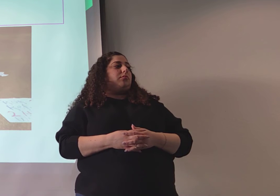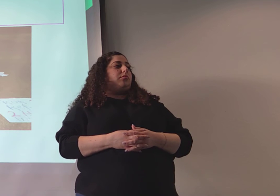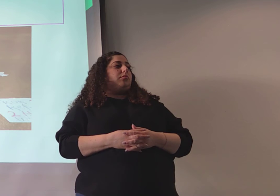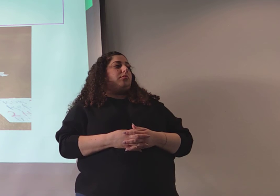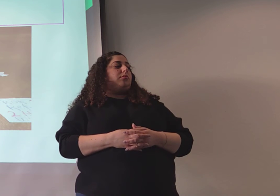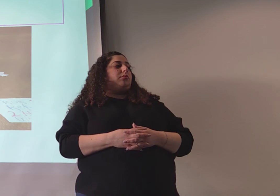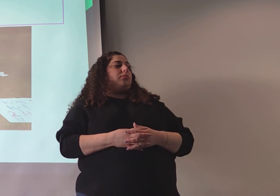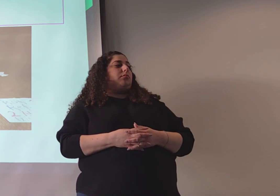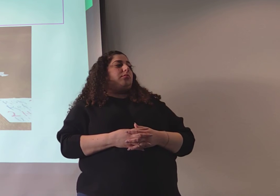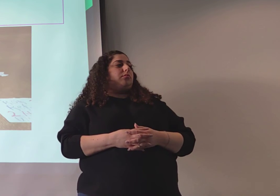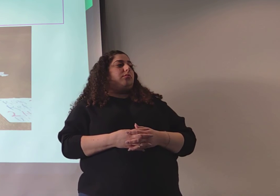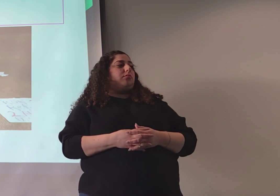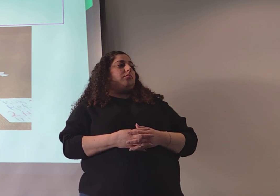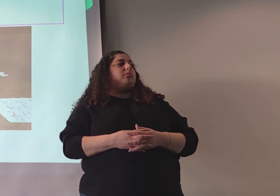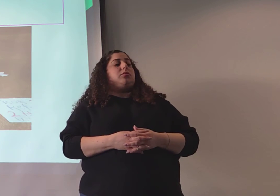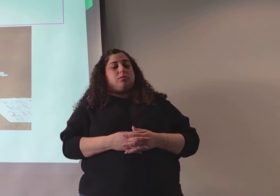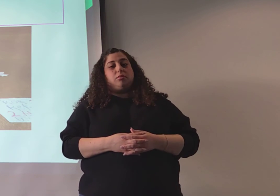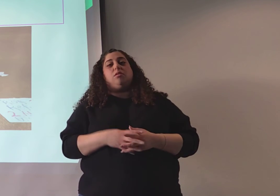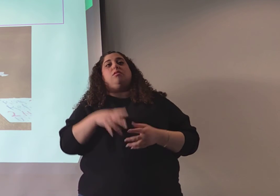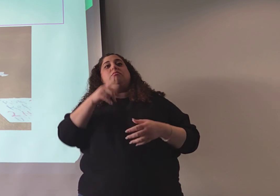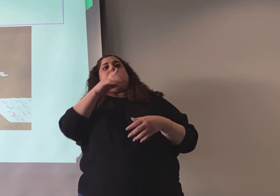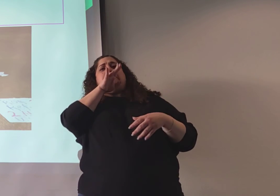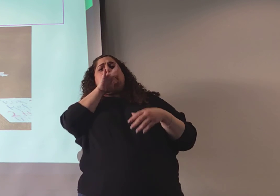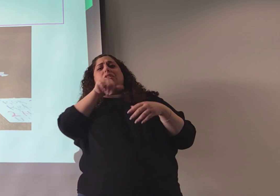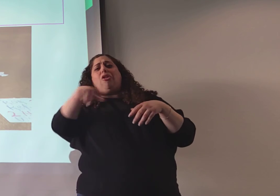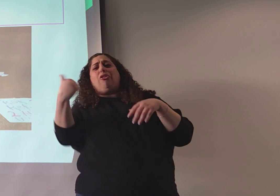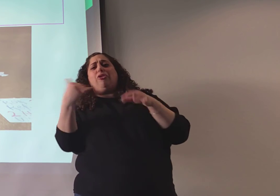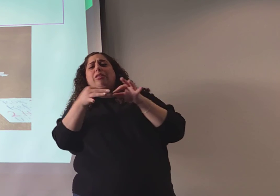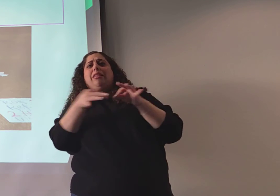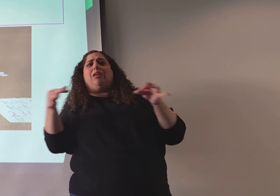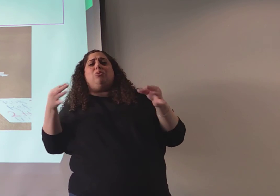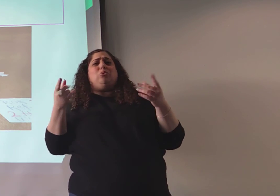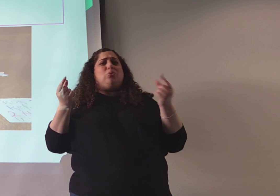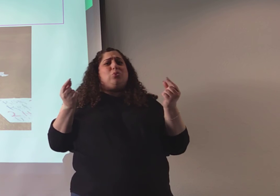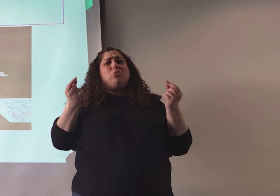So my recommendation would be to talk to Patricia, to get in touch with her.